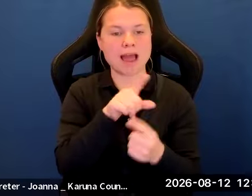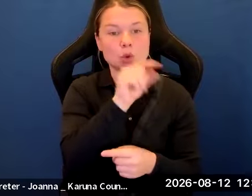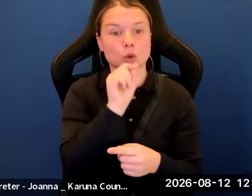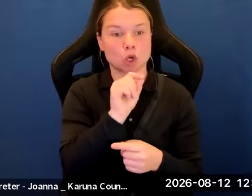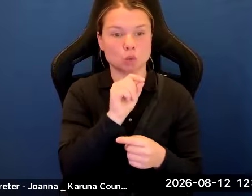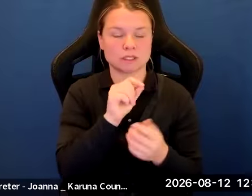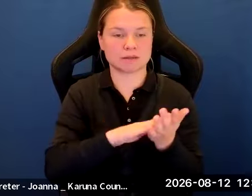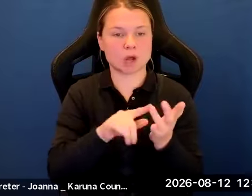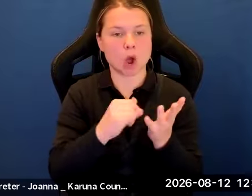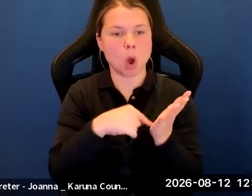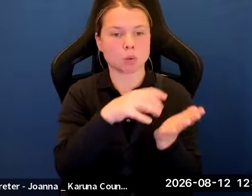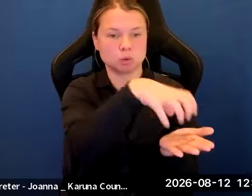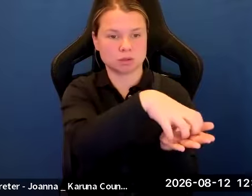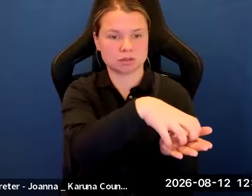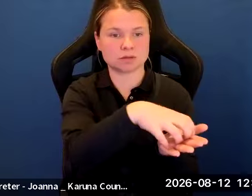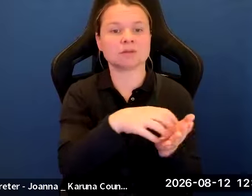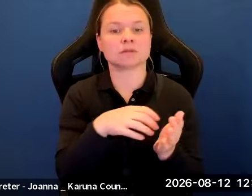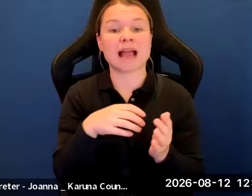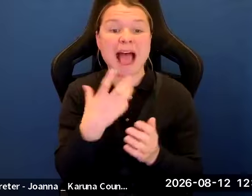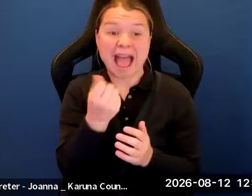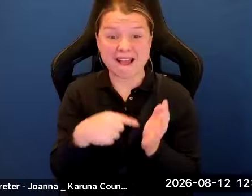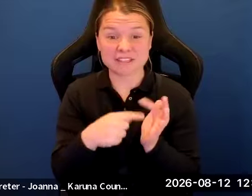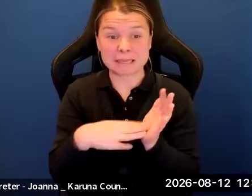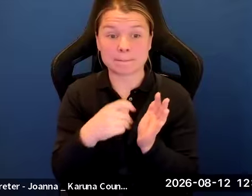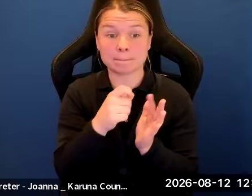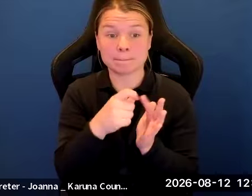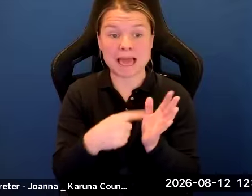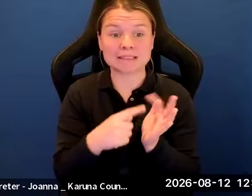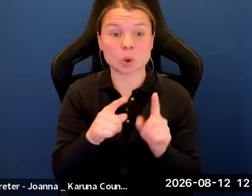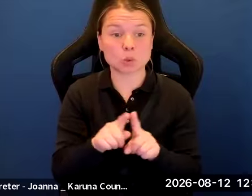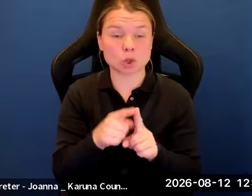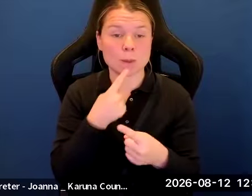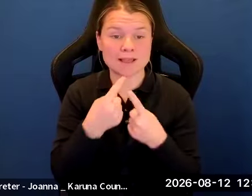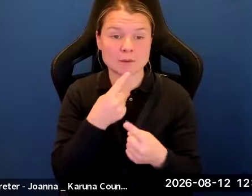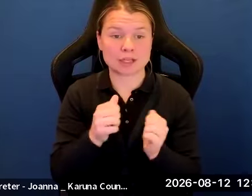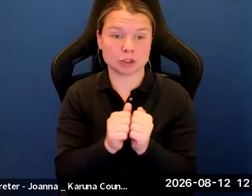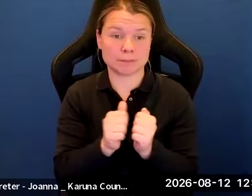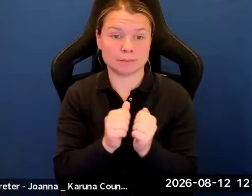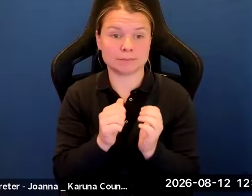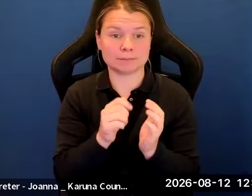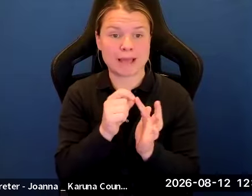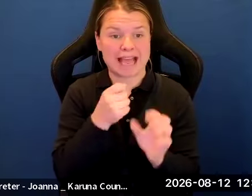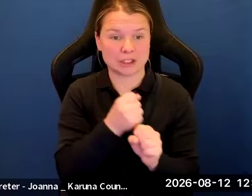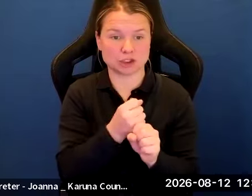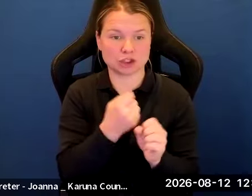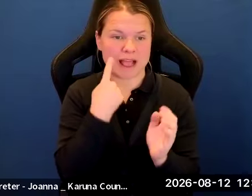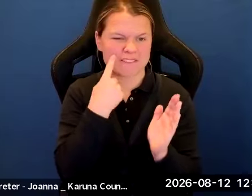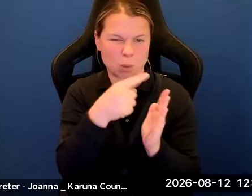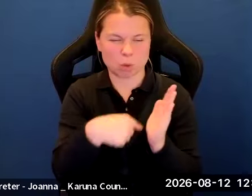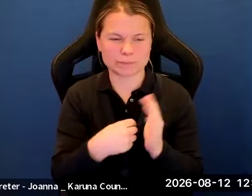from your nominated supervisor or mentor at your host institution. And we also provide a template of that